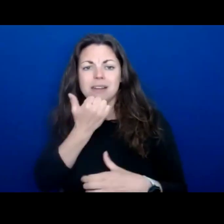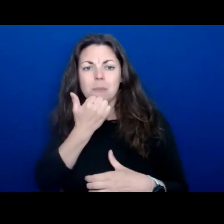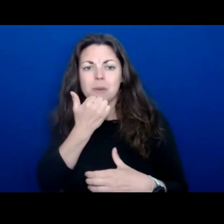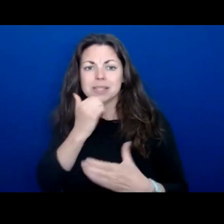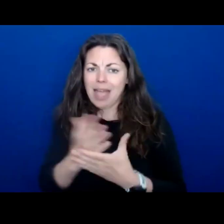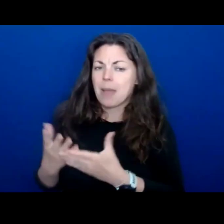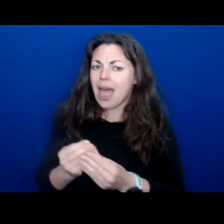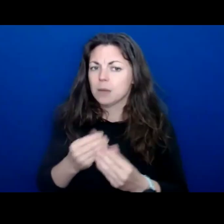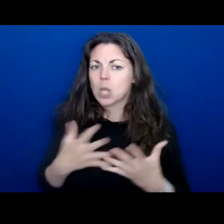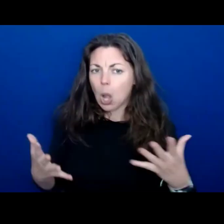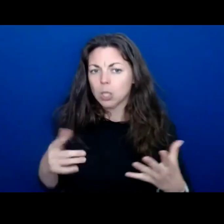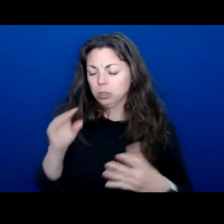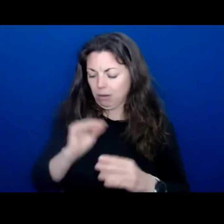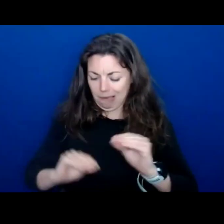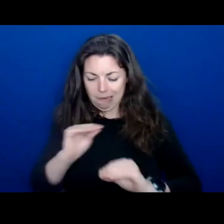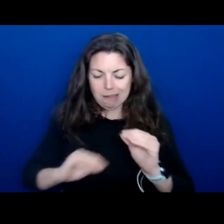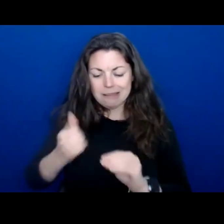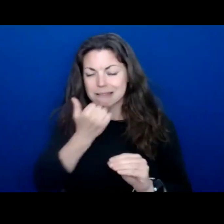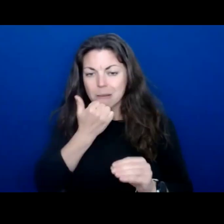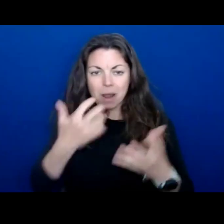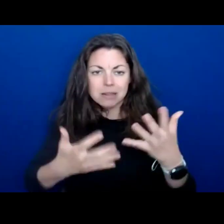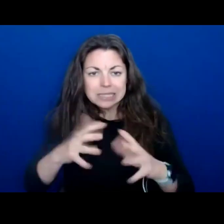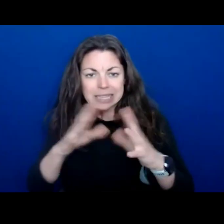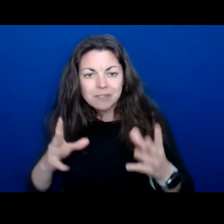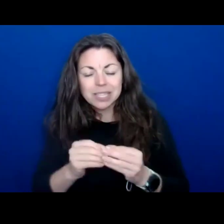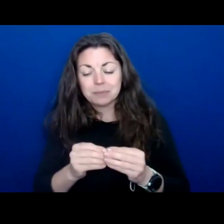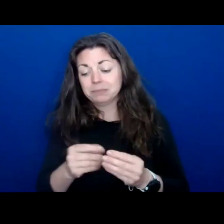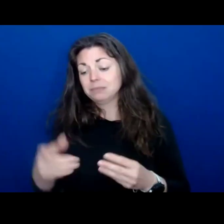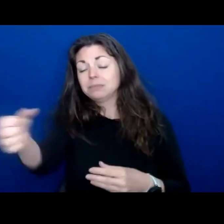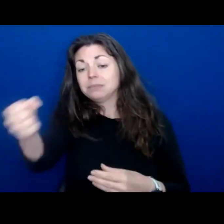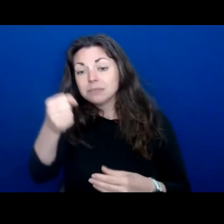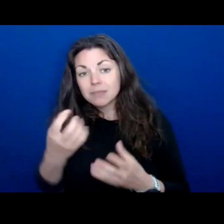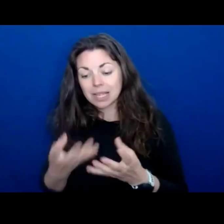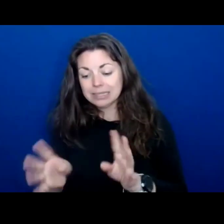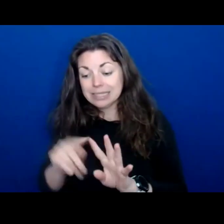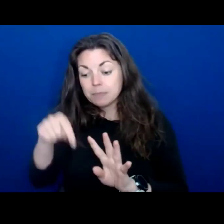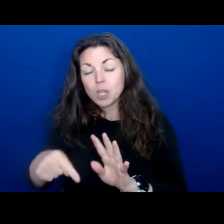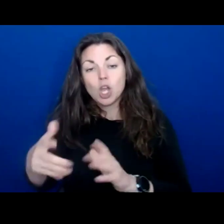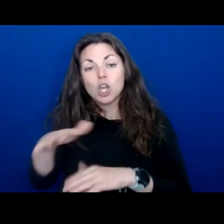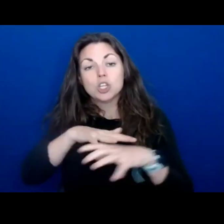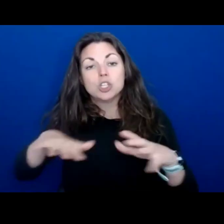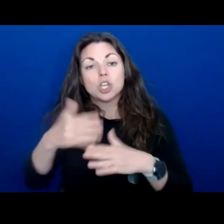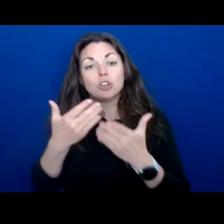Having someone who's in social sciences help to design your study. Design it like it's a study is also really helpful. So yeah,